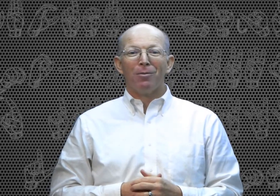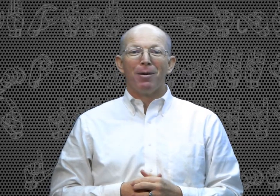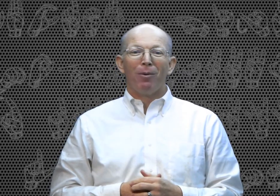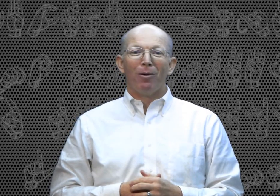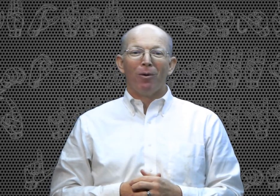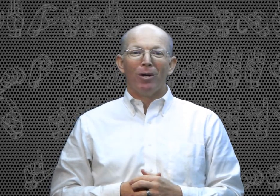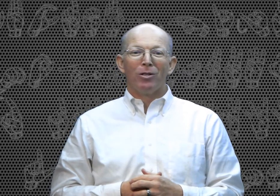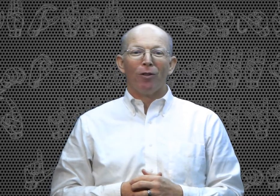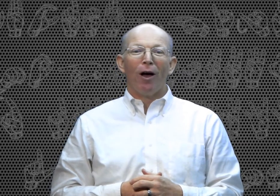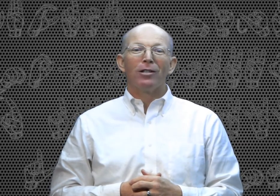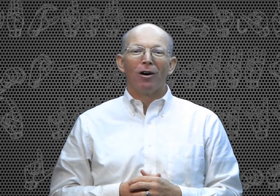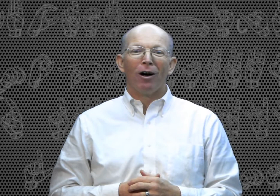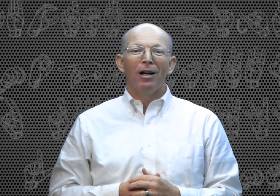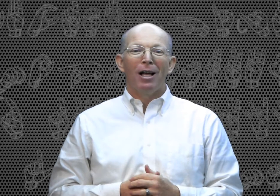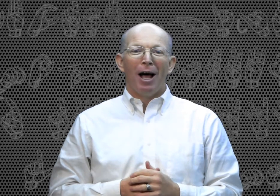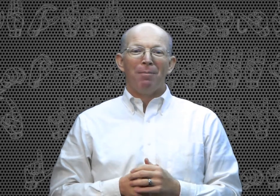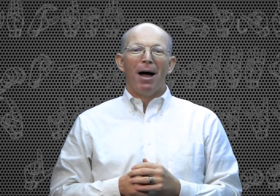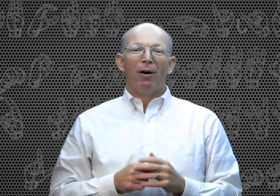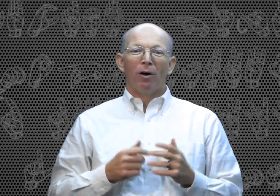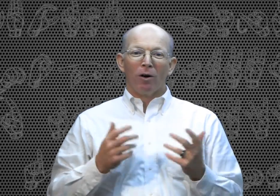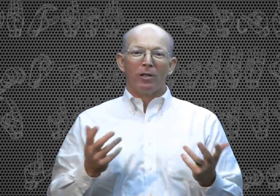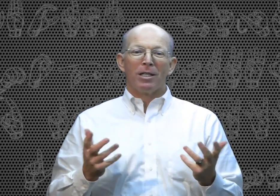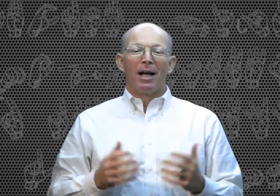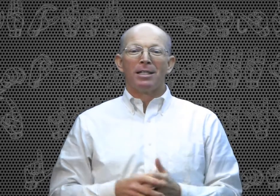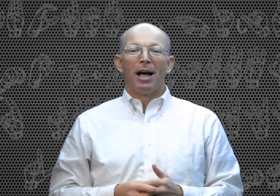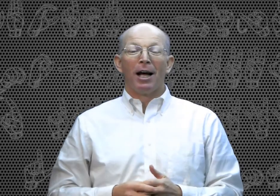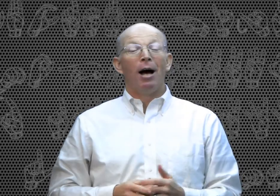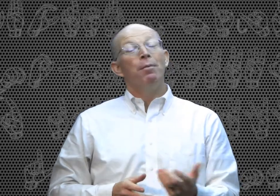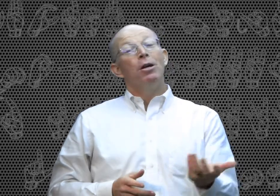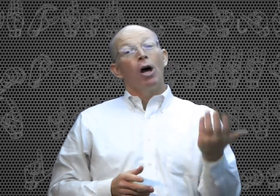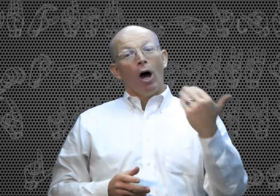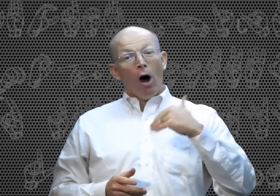Tell other people what your thoughts are about LearnSigns.com.